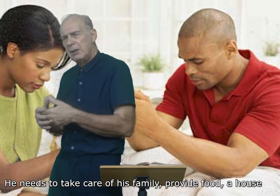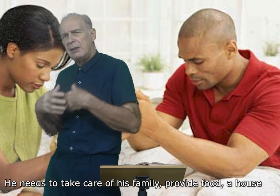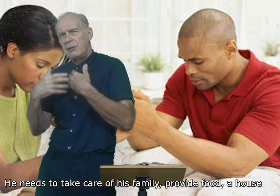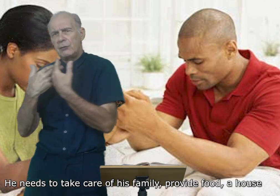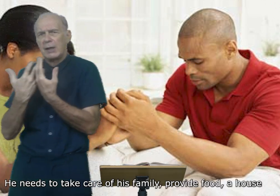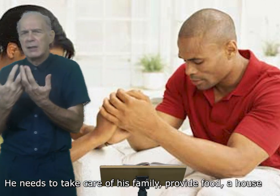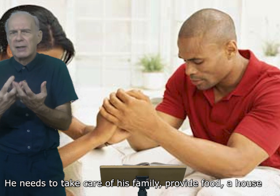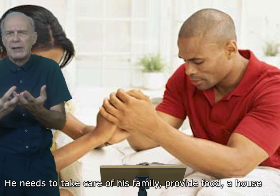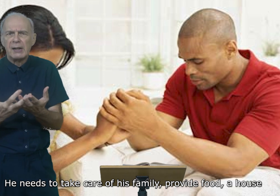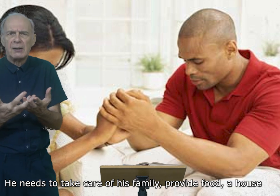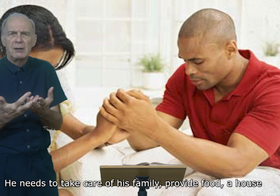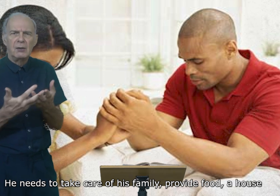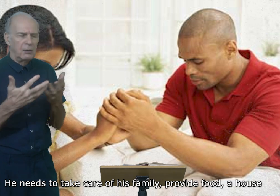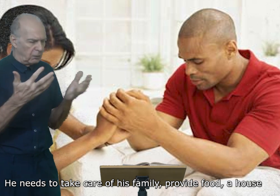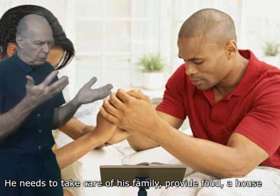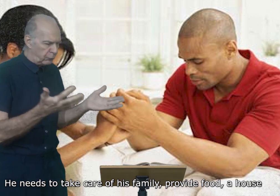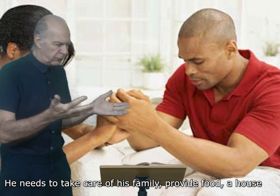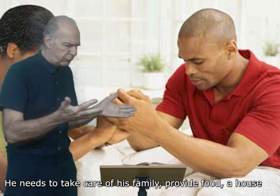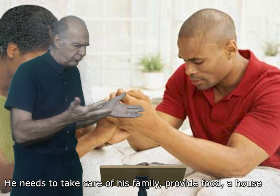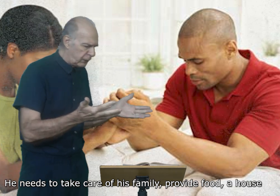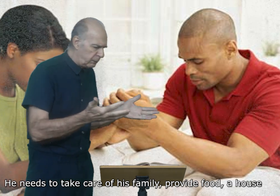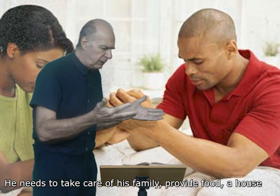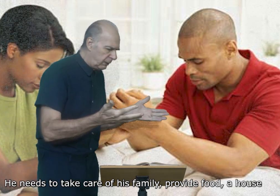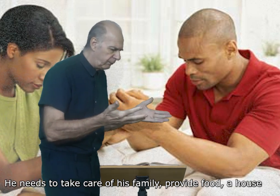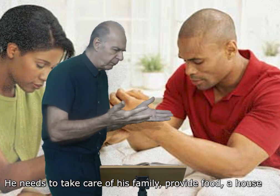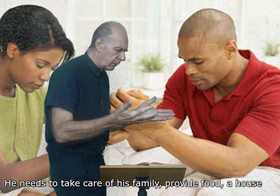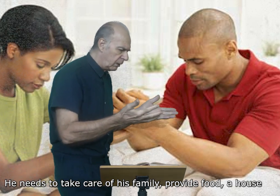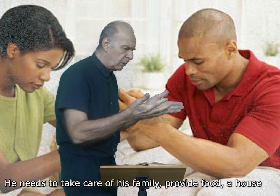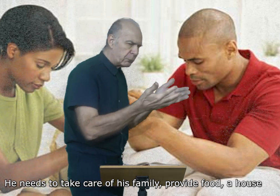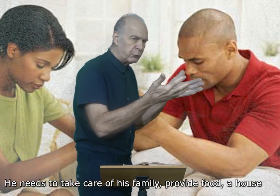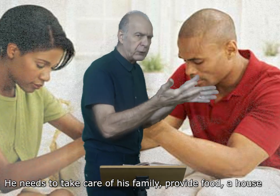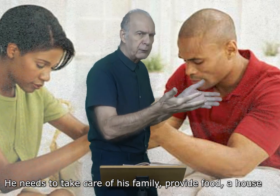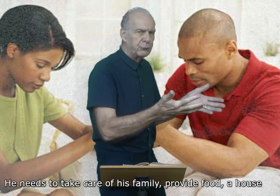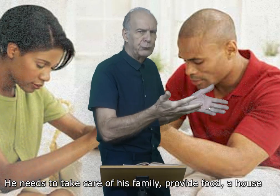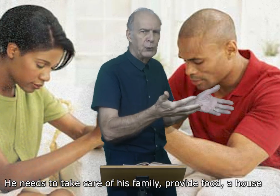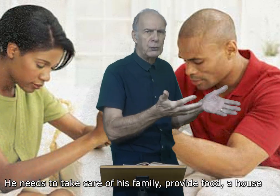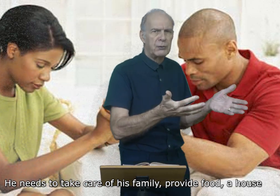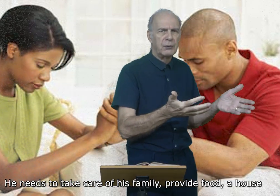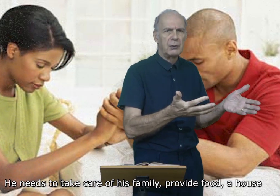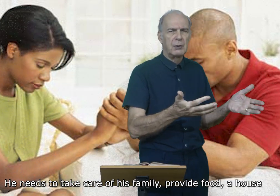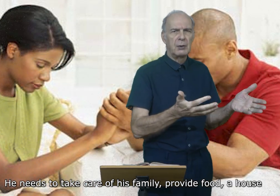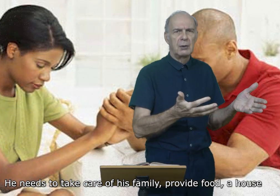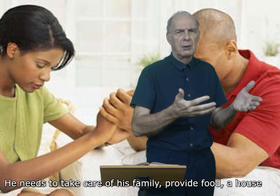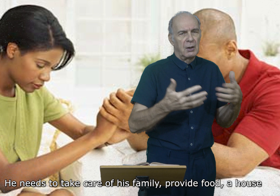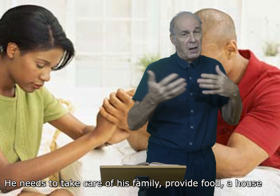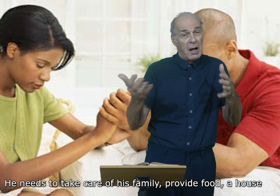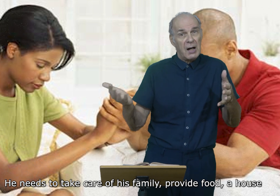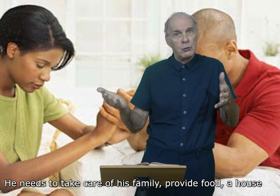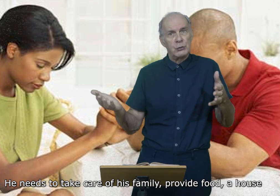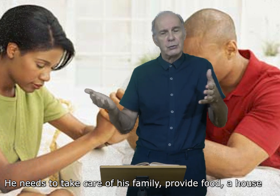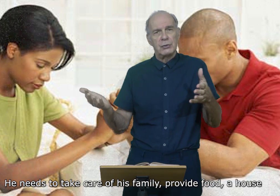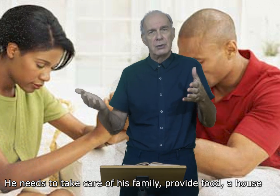He needs to take care of his family, provide food, a house